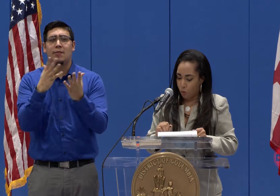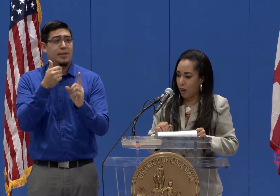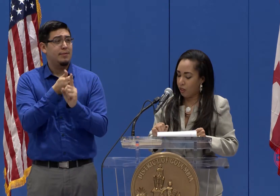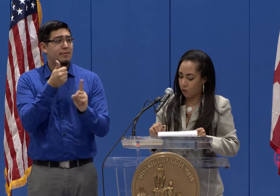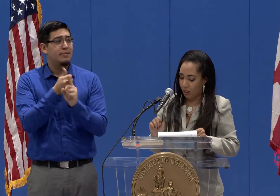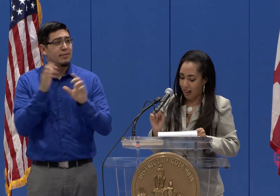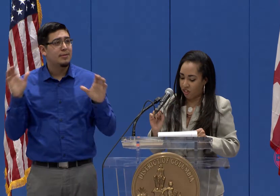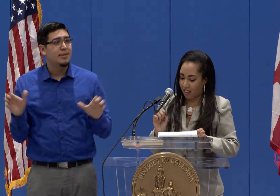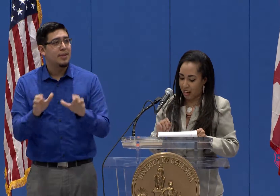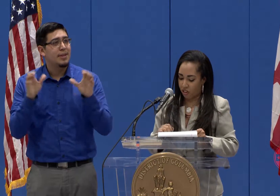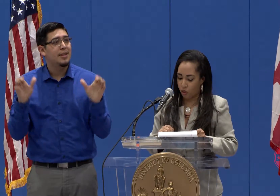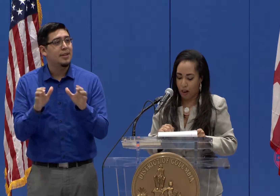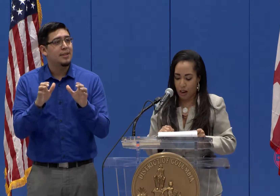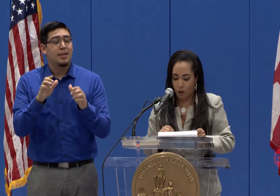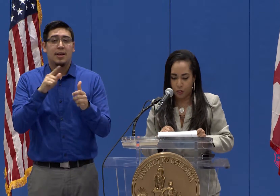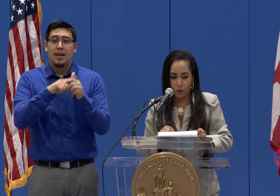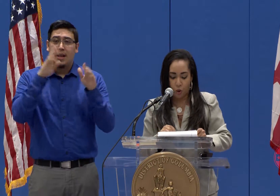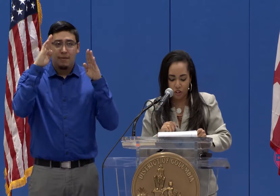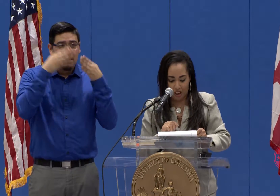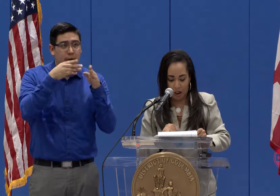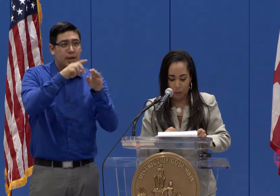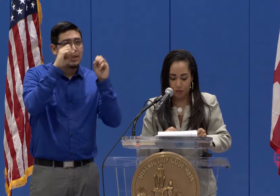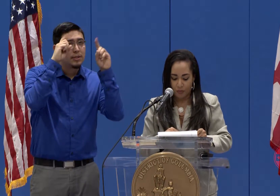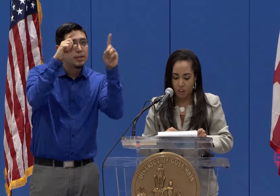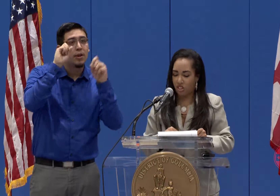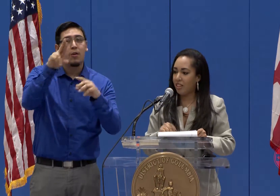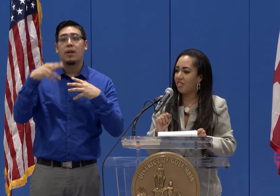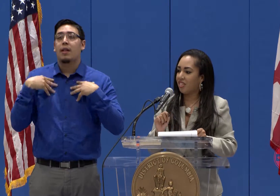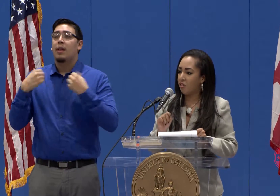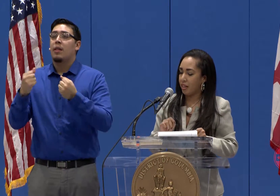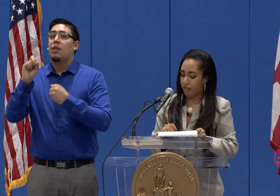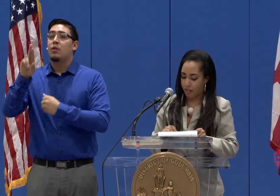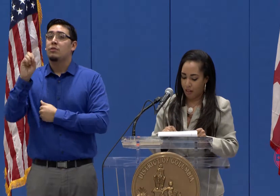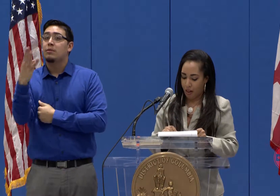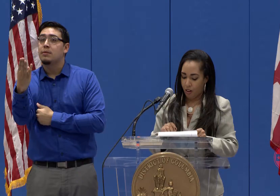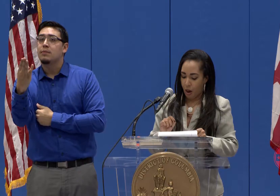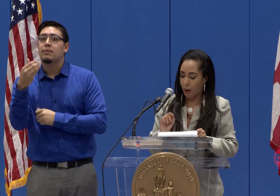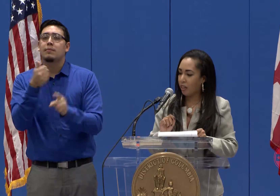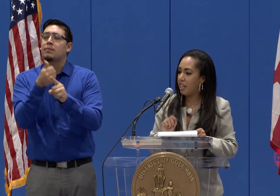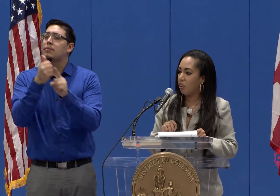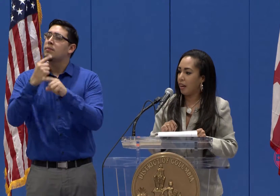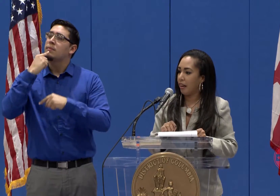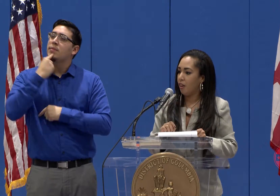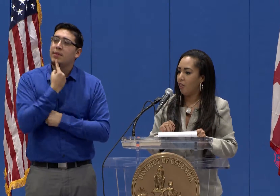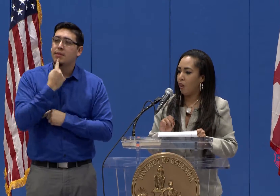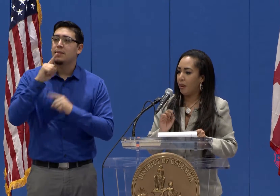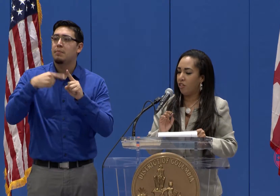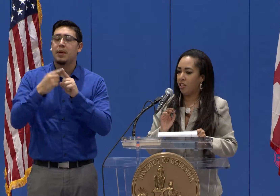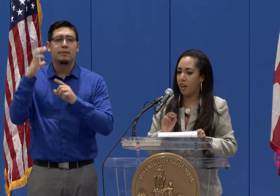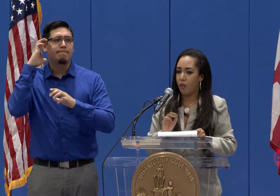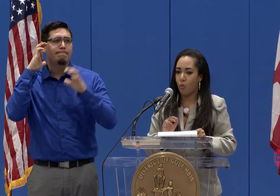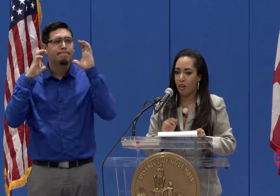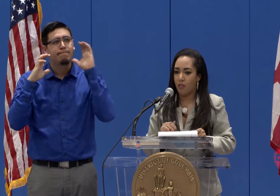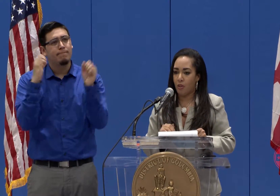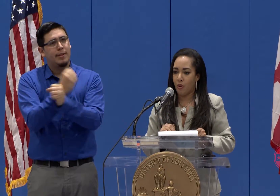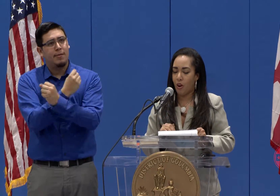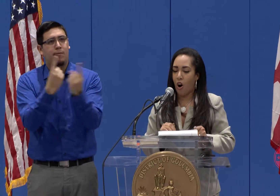IT IS ON EDUCATION OR HEALTH OR JOBS, SHE IS SERIOUS ABOUT HEARING FROM EACH AND EVERY ONE OF YOU.